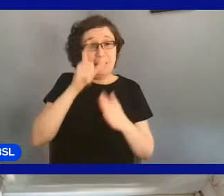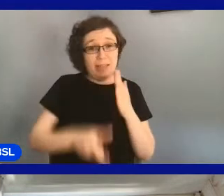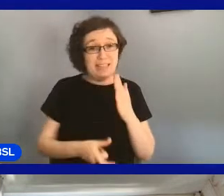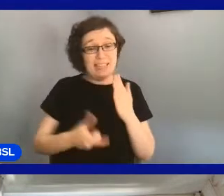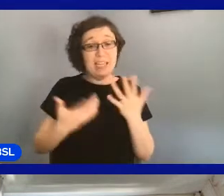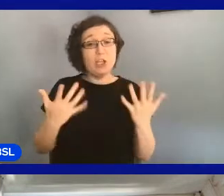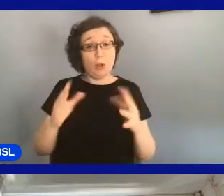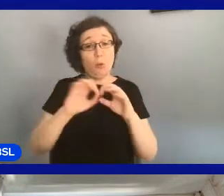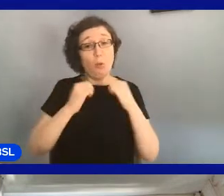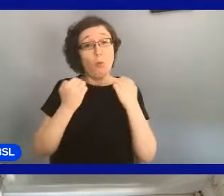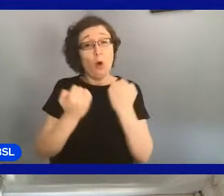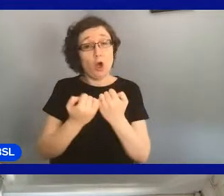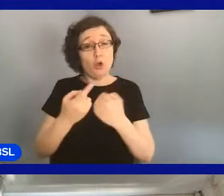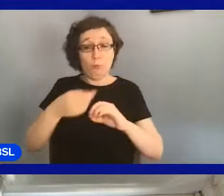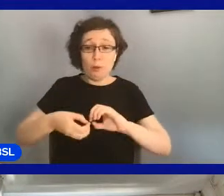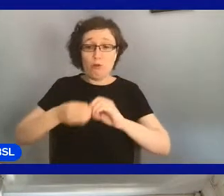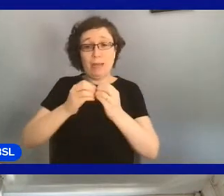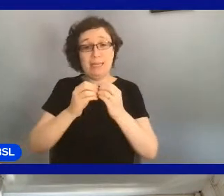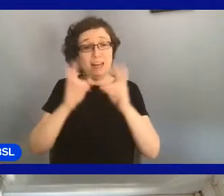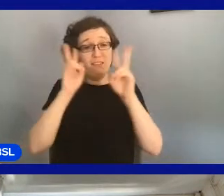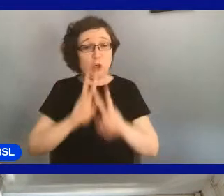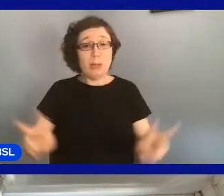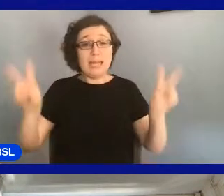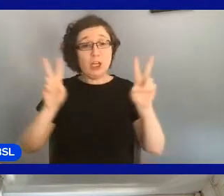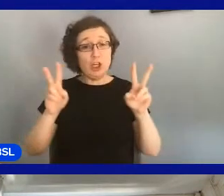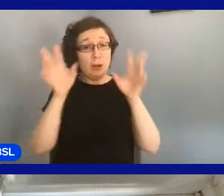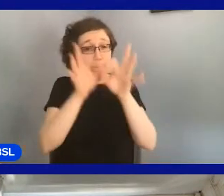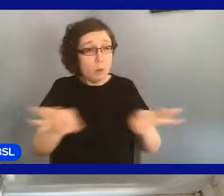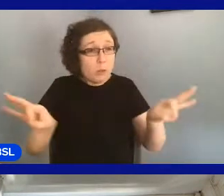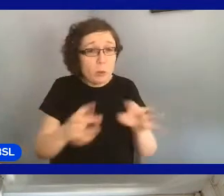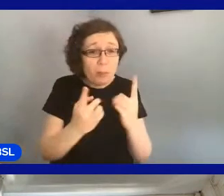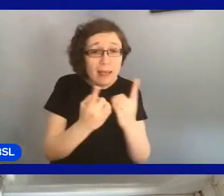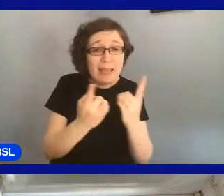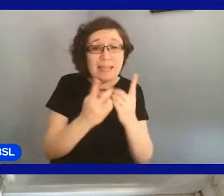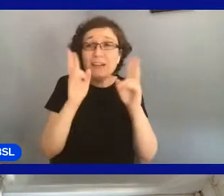workshops to create dynamic and visual effects,